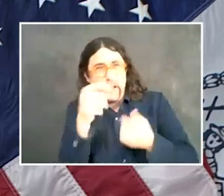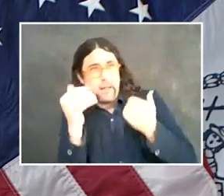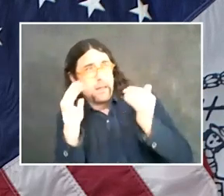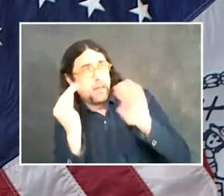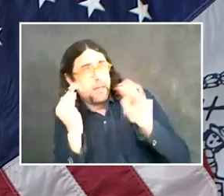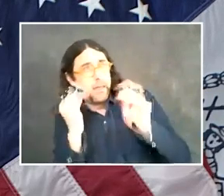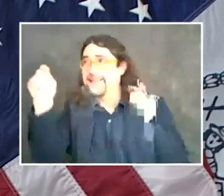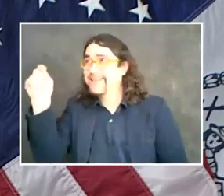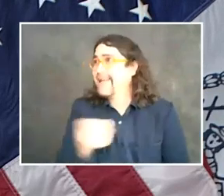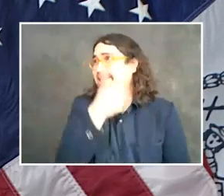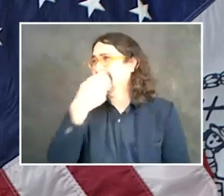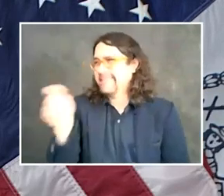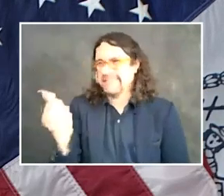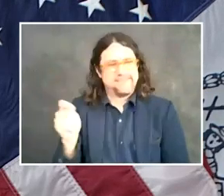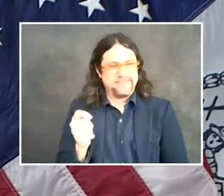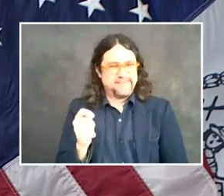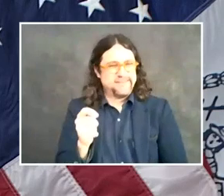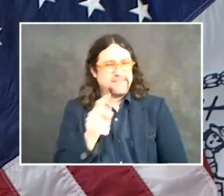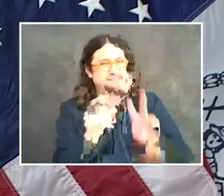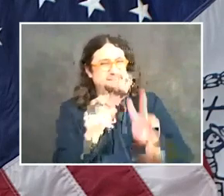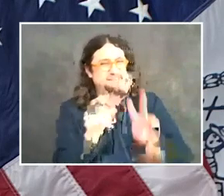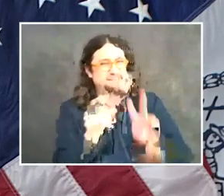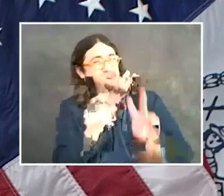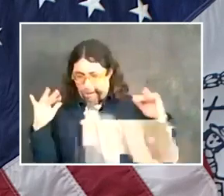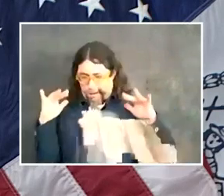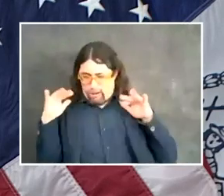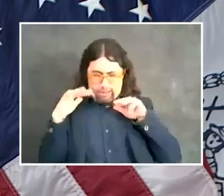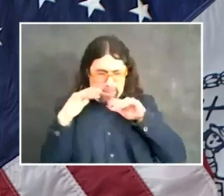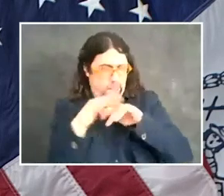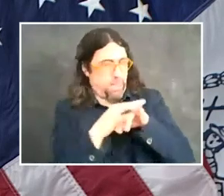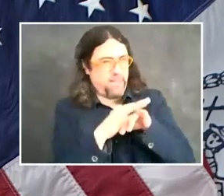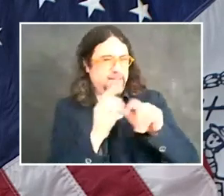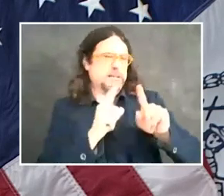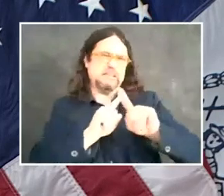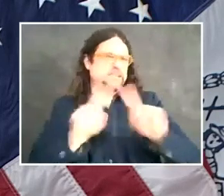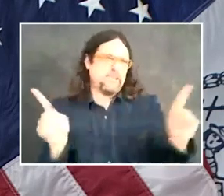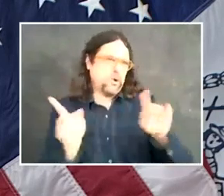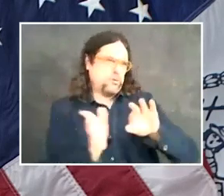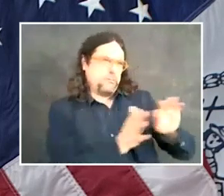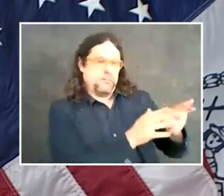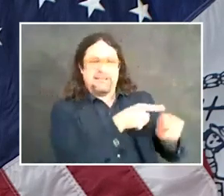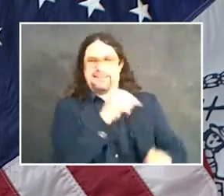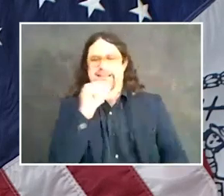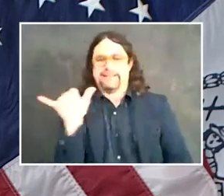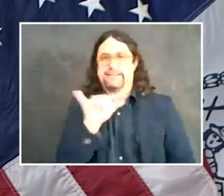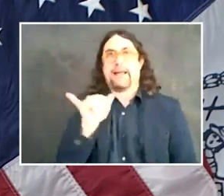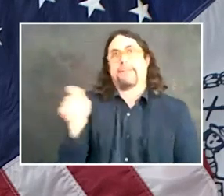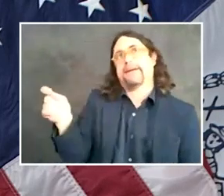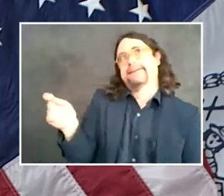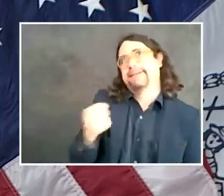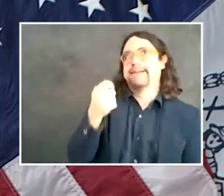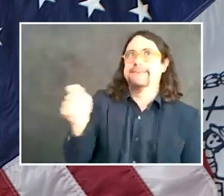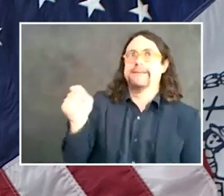THE FACT PEOPLE WILL DIE BECAUSE OF IT GOES AGAINST EVERYONE'S VALUES.